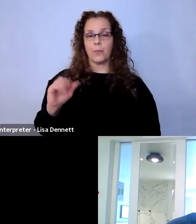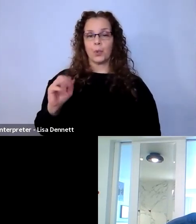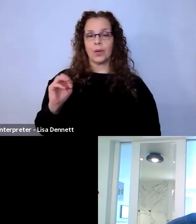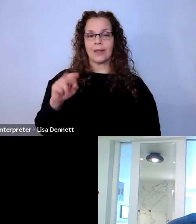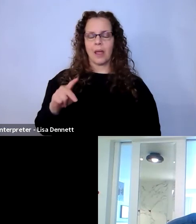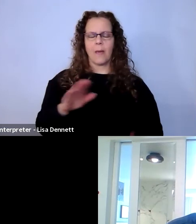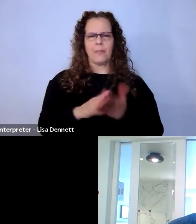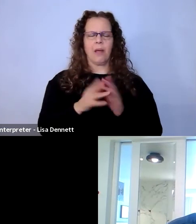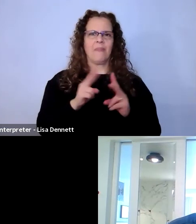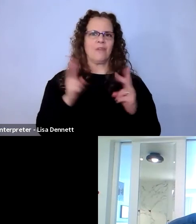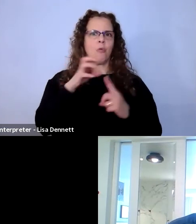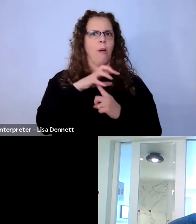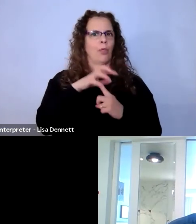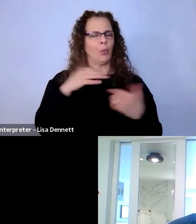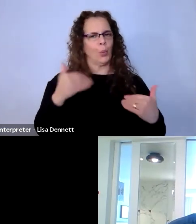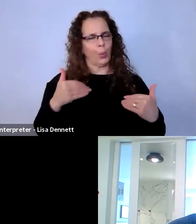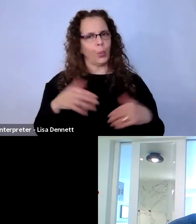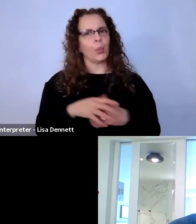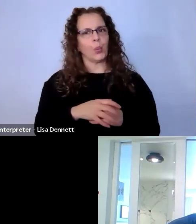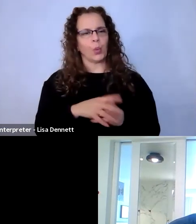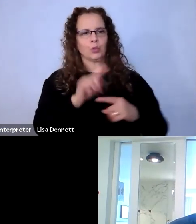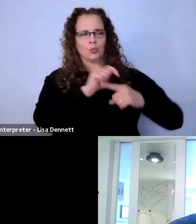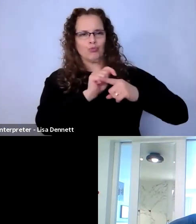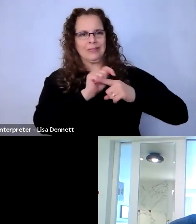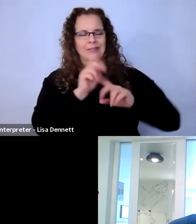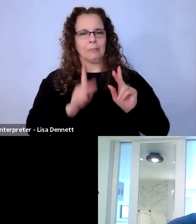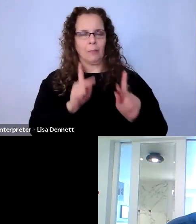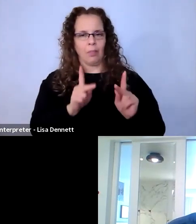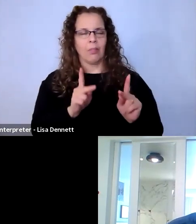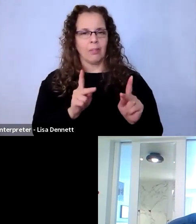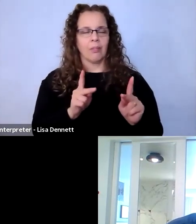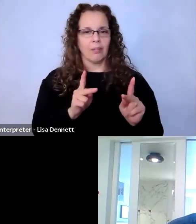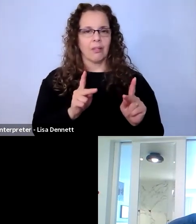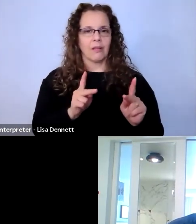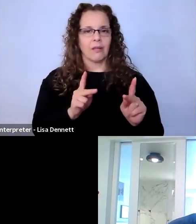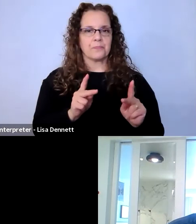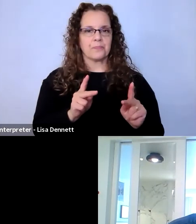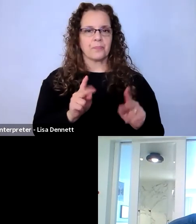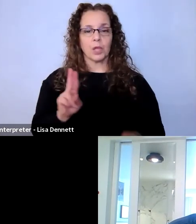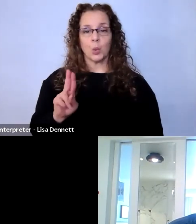Out there to train people on it on ux or engineering and then they